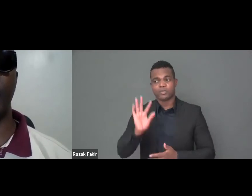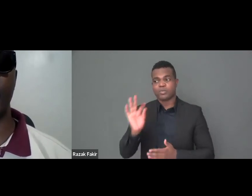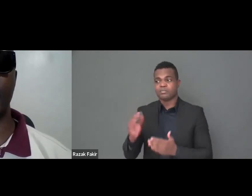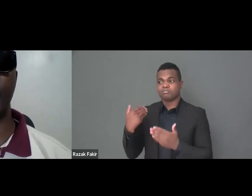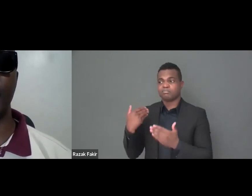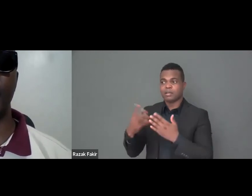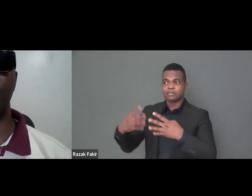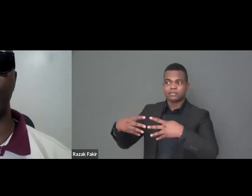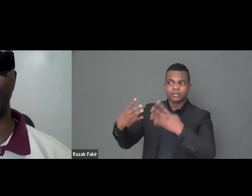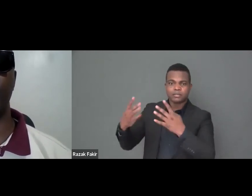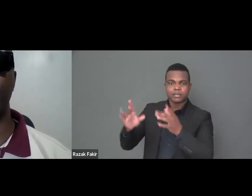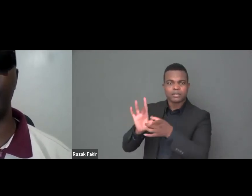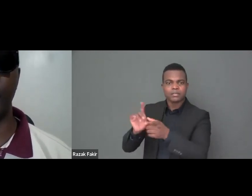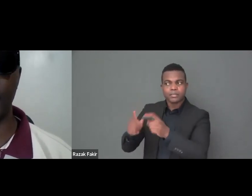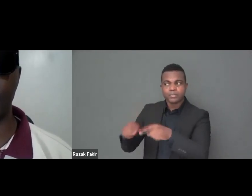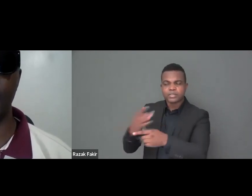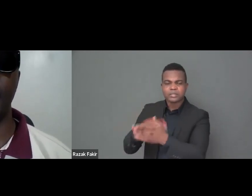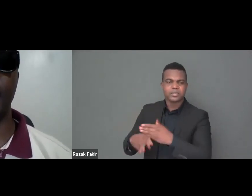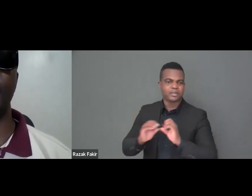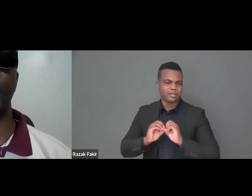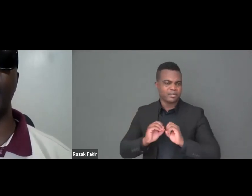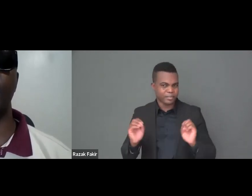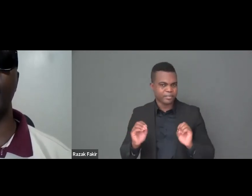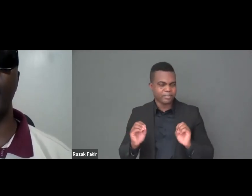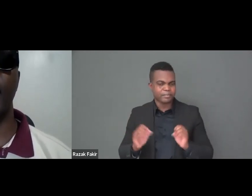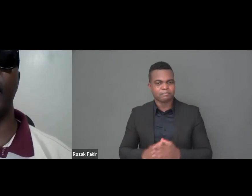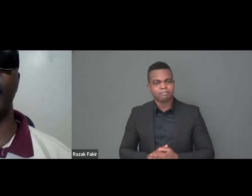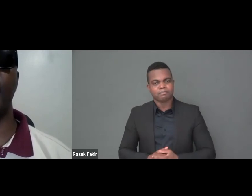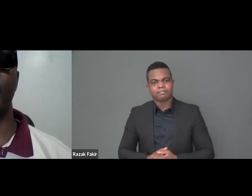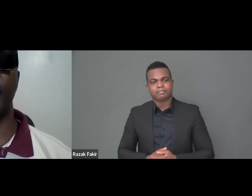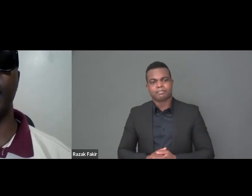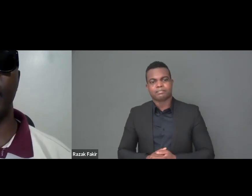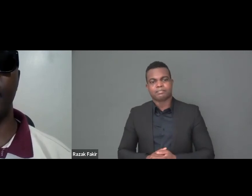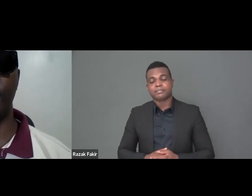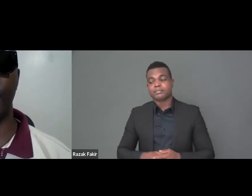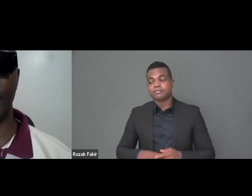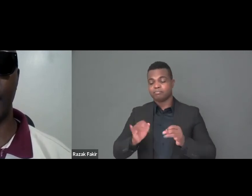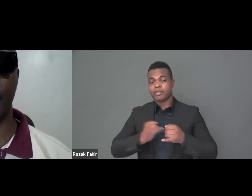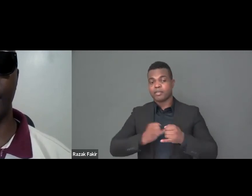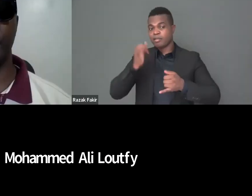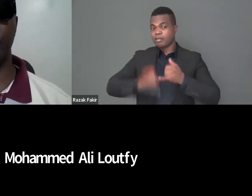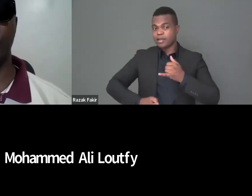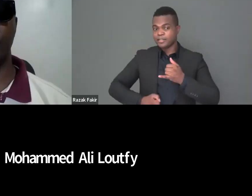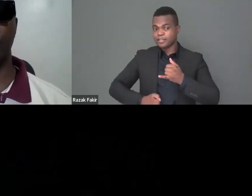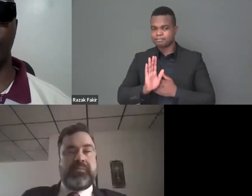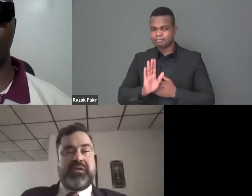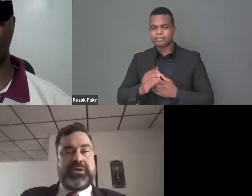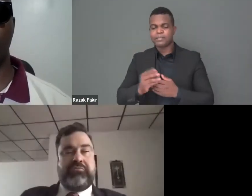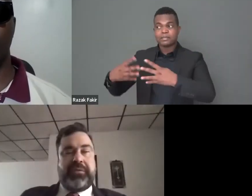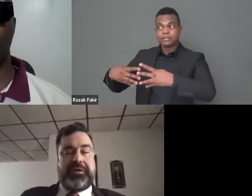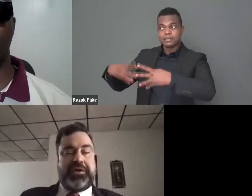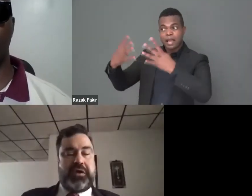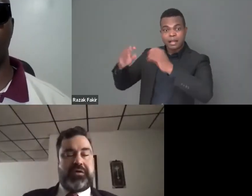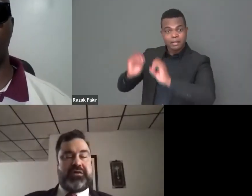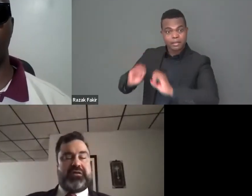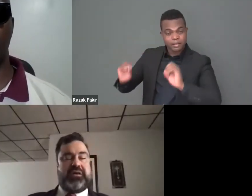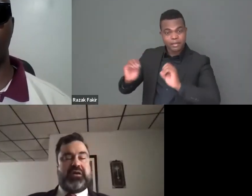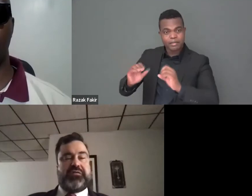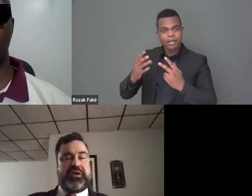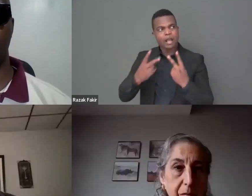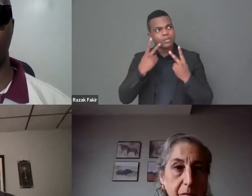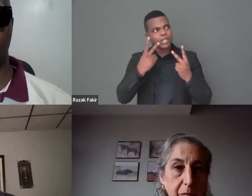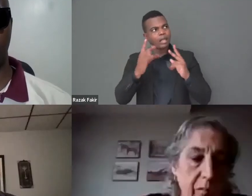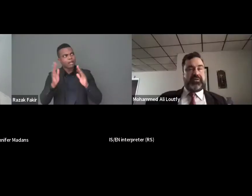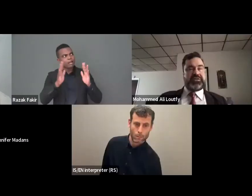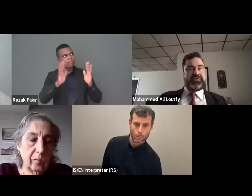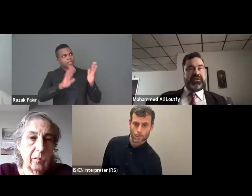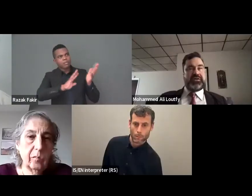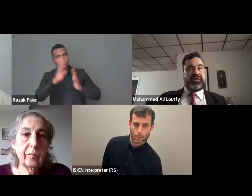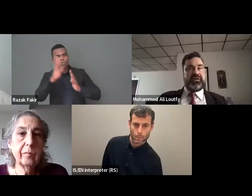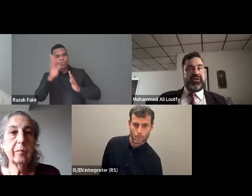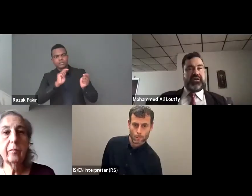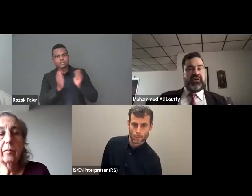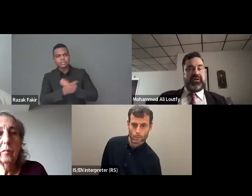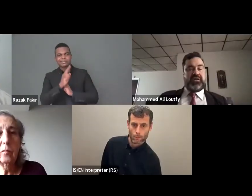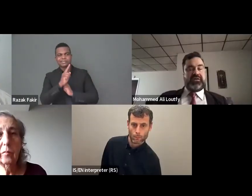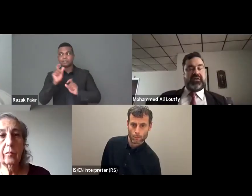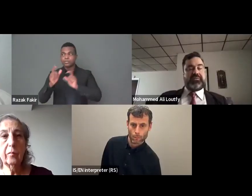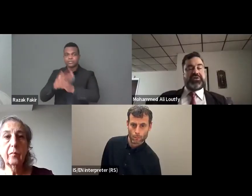Eric Ngondi: challenges with translating the questions stigma, that is, he is attributed to persons having disabilities and even challenges with a numerator has.